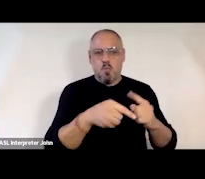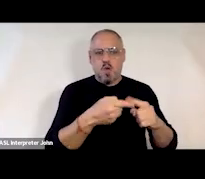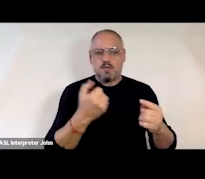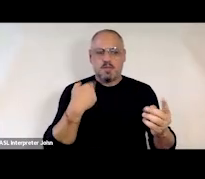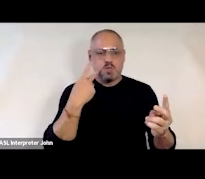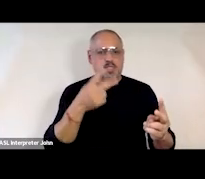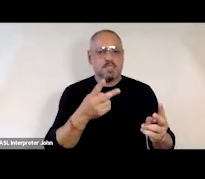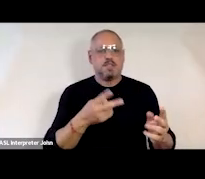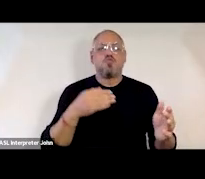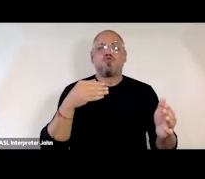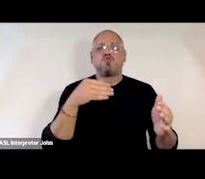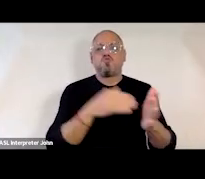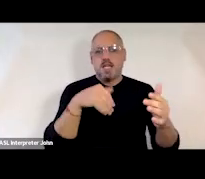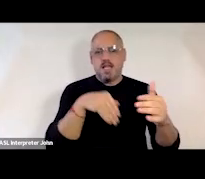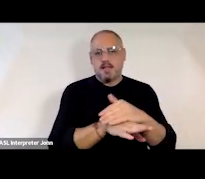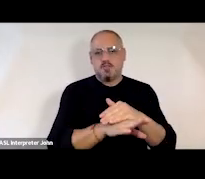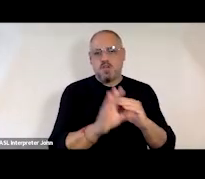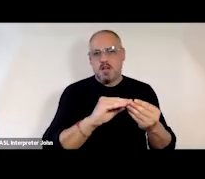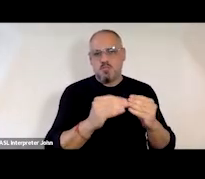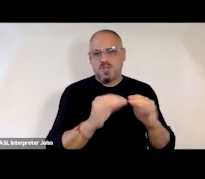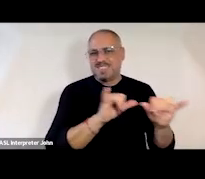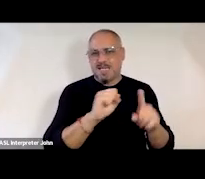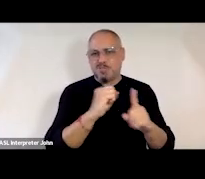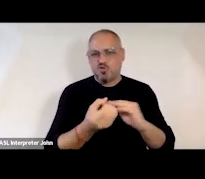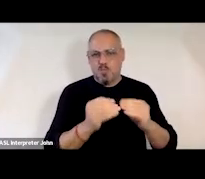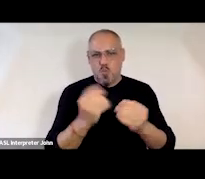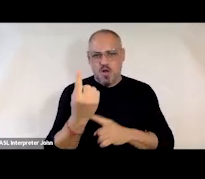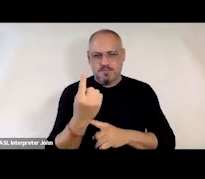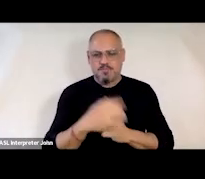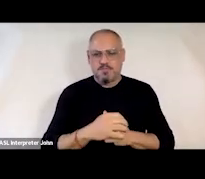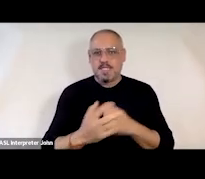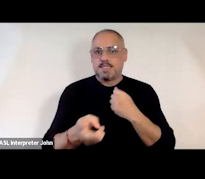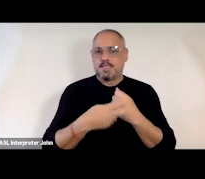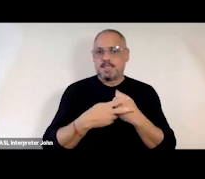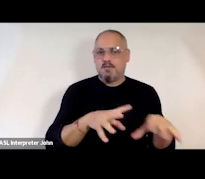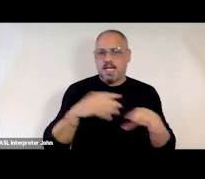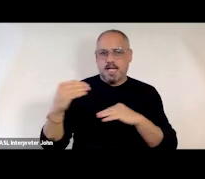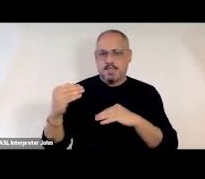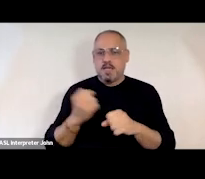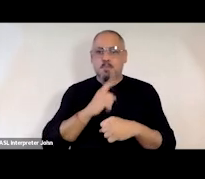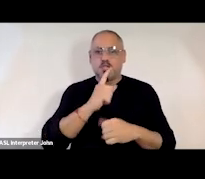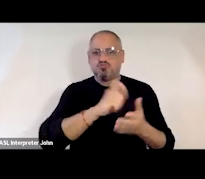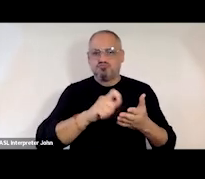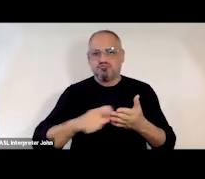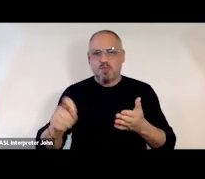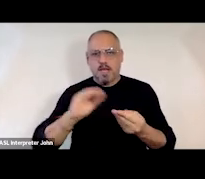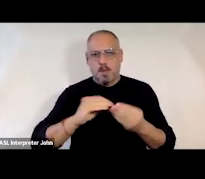just like we did in scenario number one, and then save and exit, and make sure to write down the reentry number.